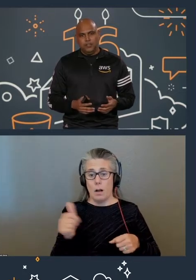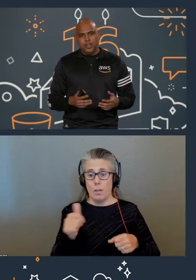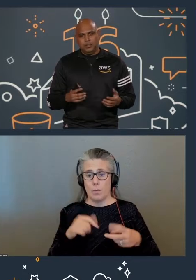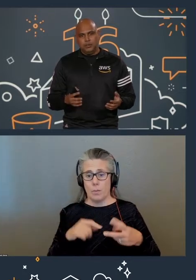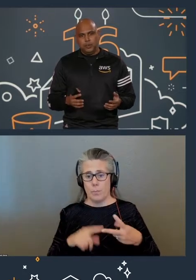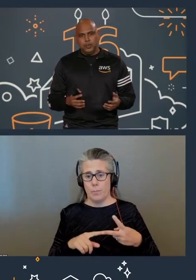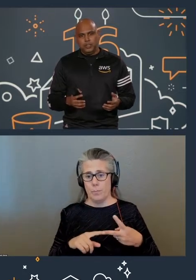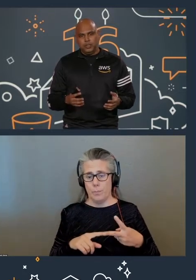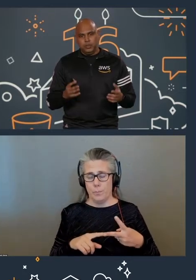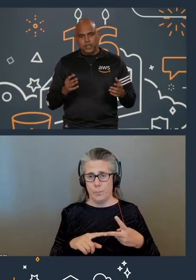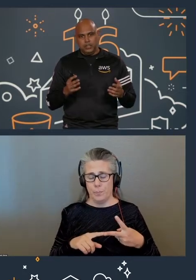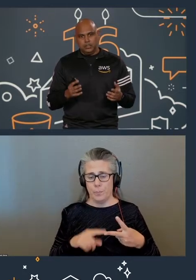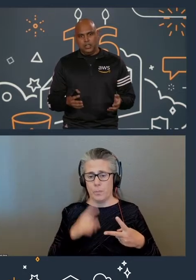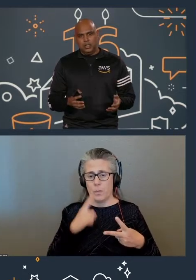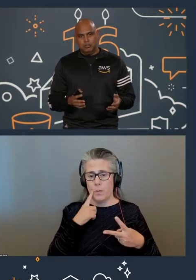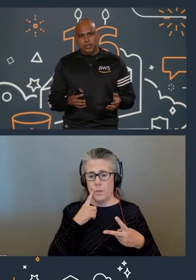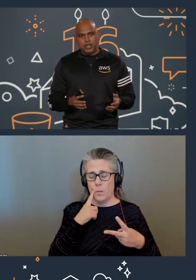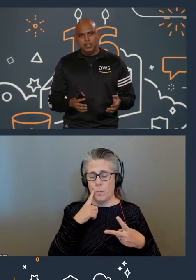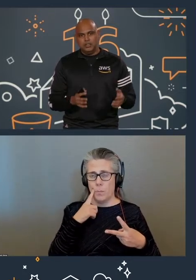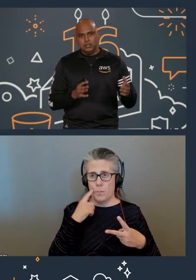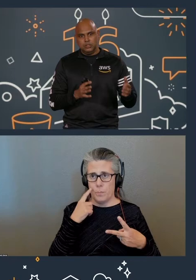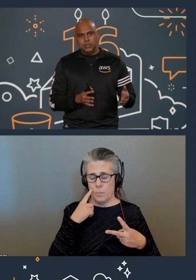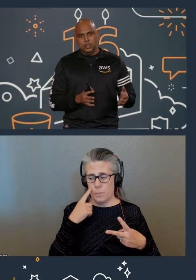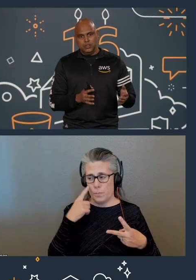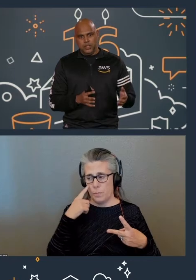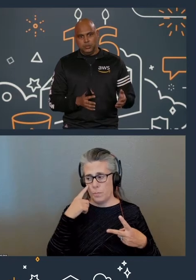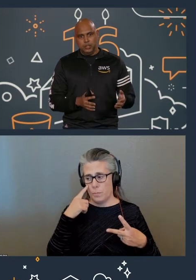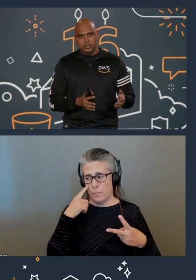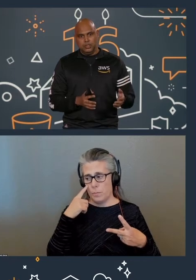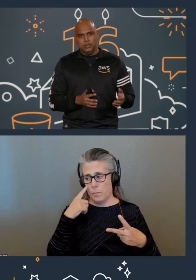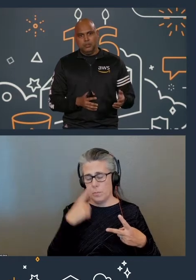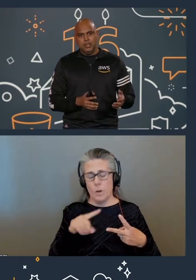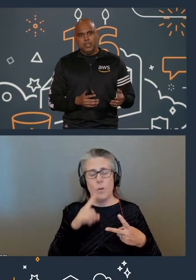where we provide you a rugged Snow device box to you,